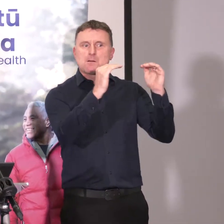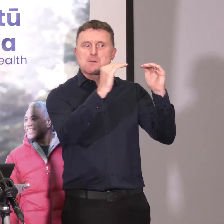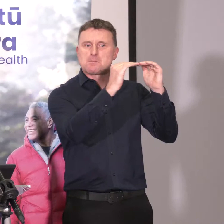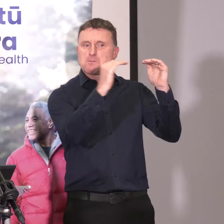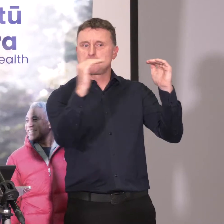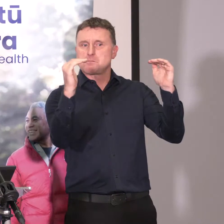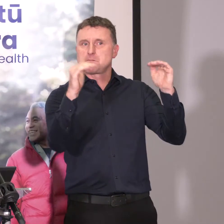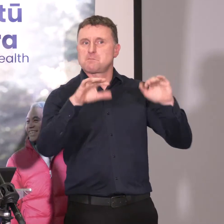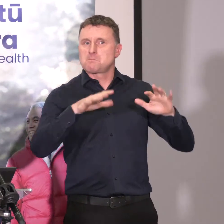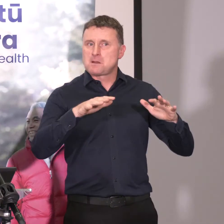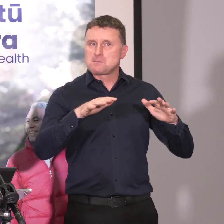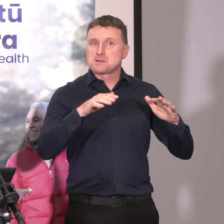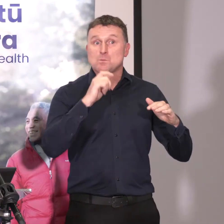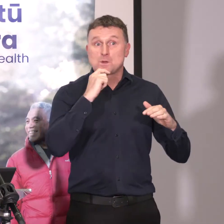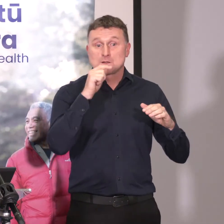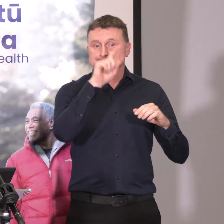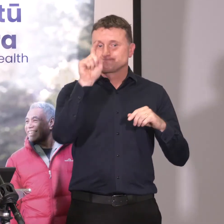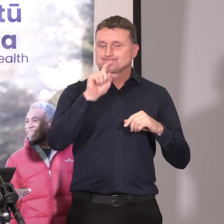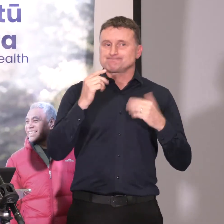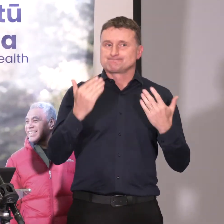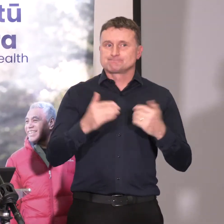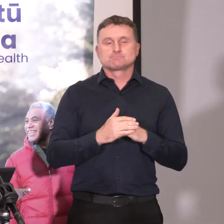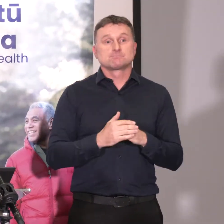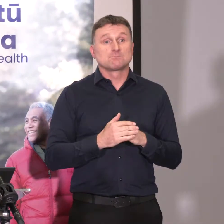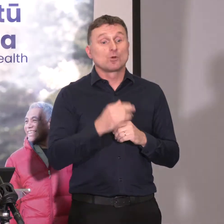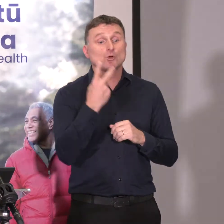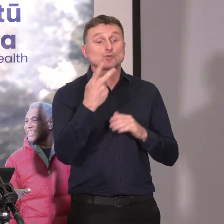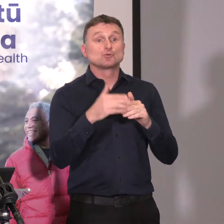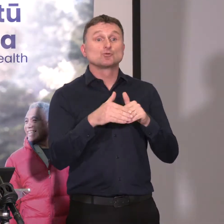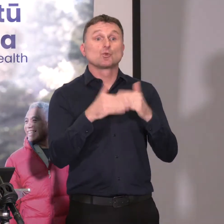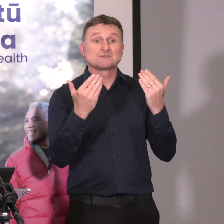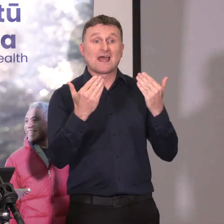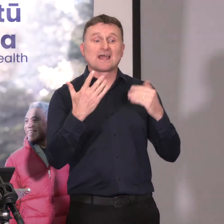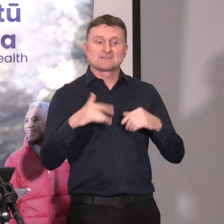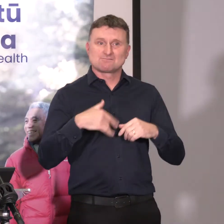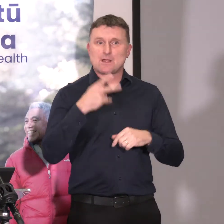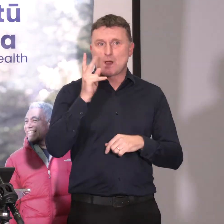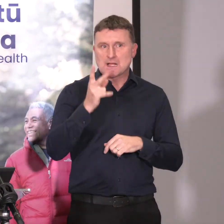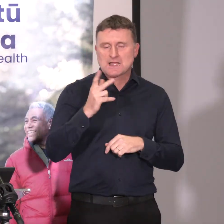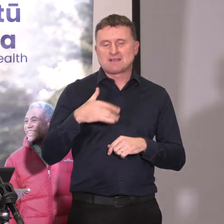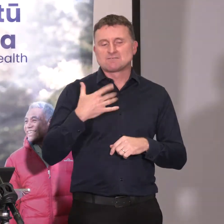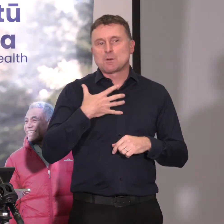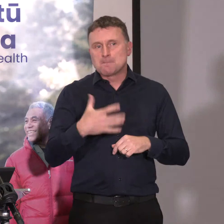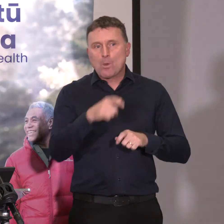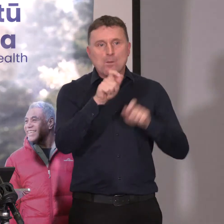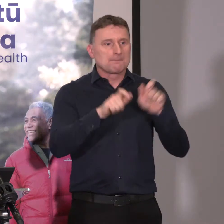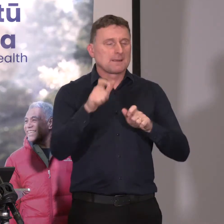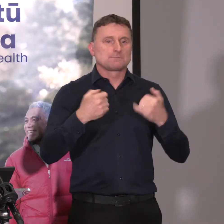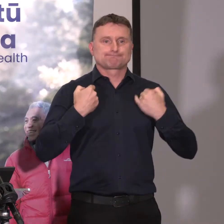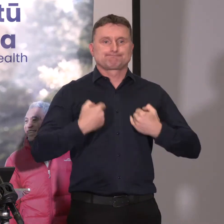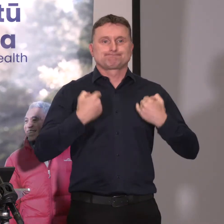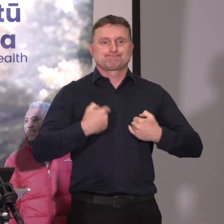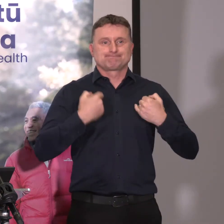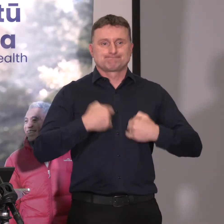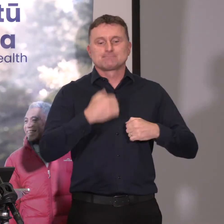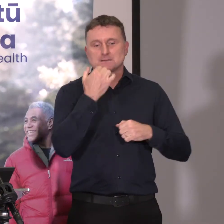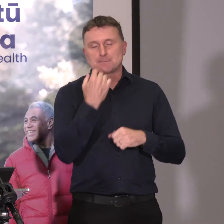be sustained and as was reported yesterday, cases in the last two days do show some